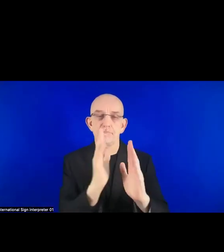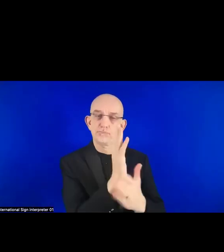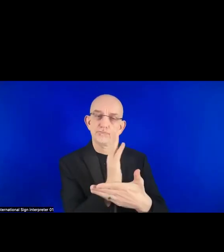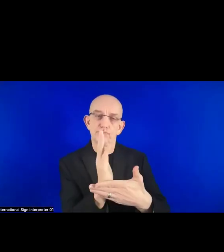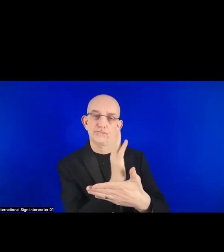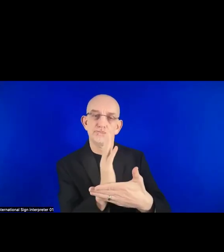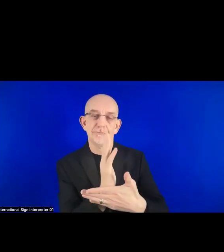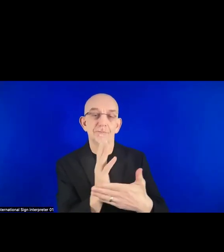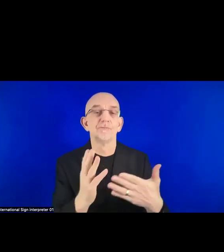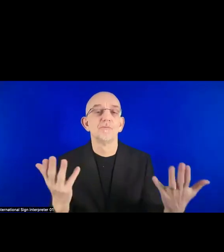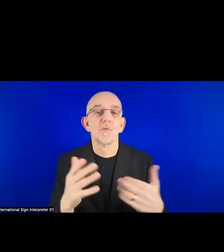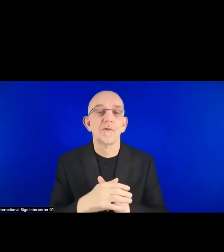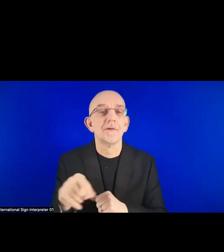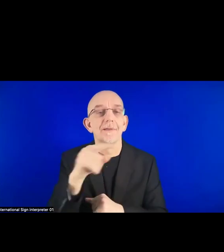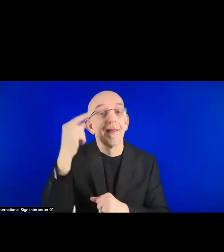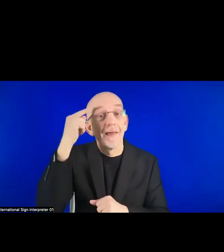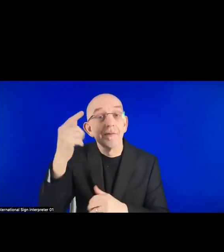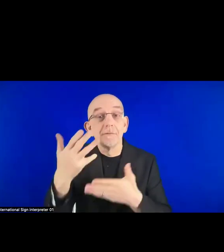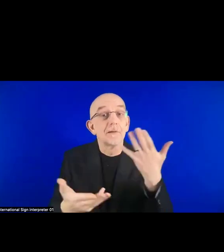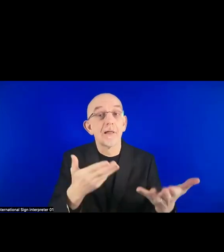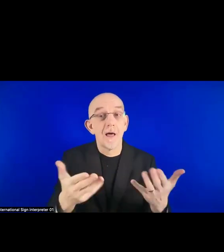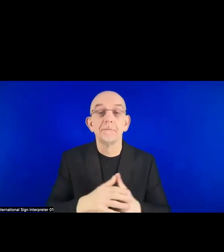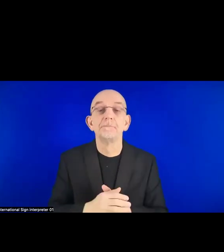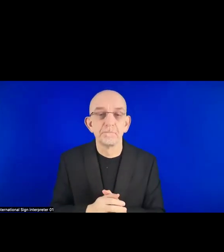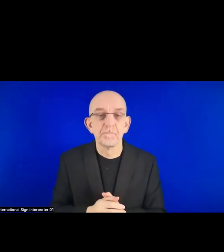post doctoral research? PREPARED offers really unique networking and training